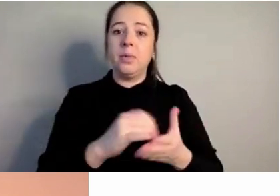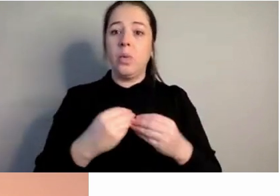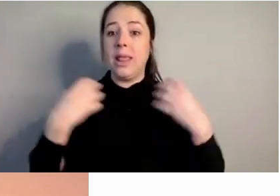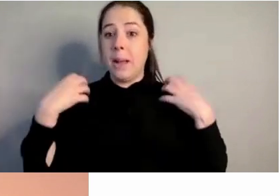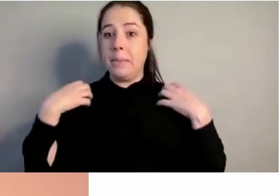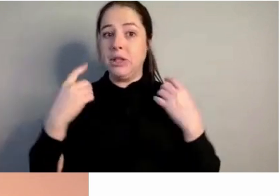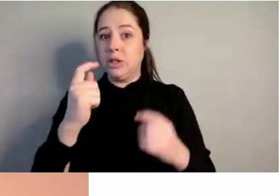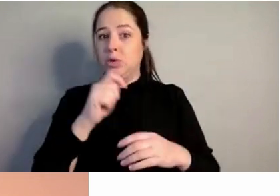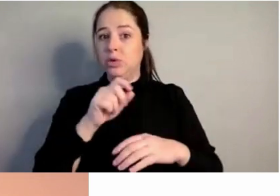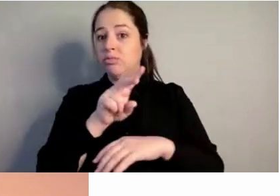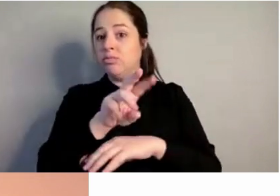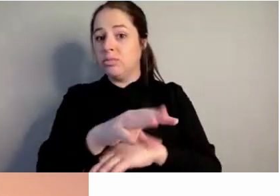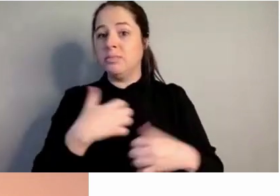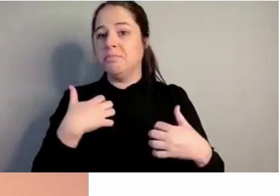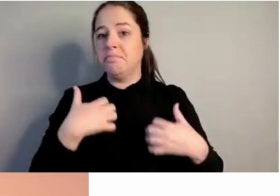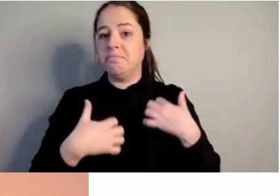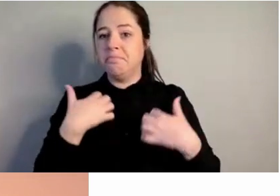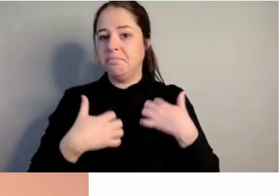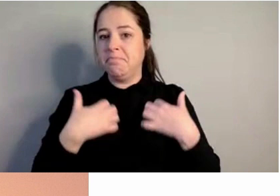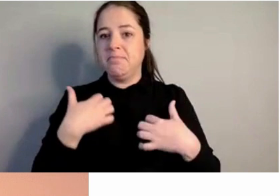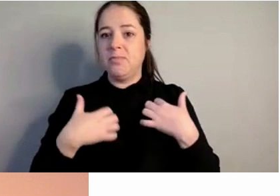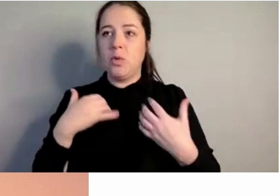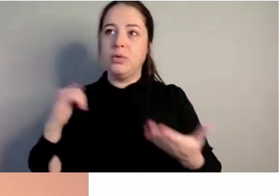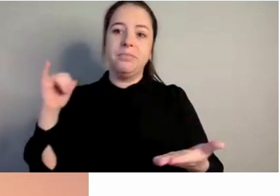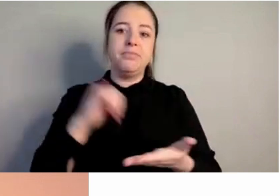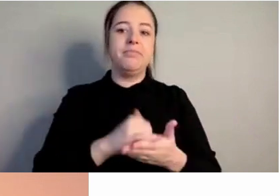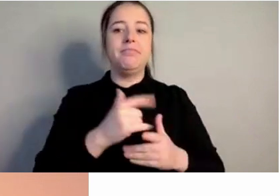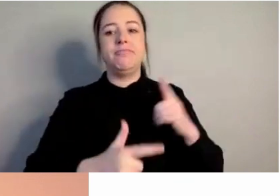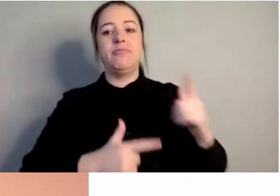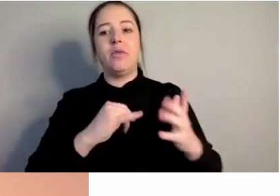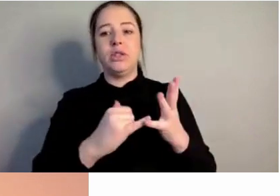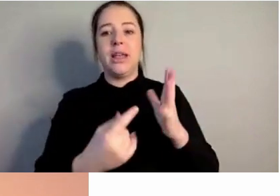So we're looking forward to a trip to South Australia. We're very conscious